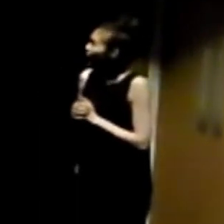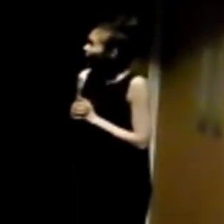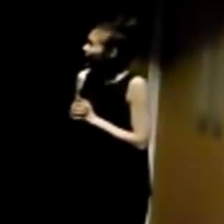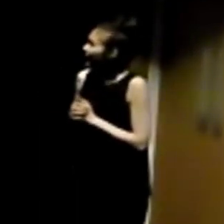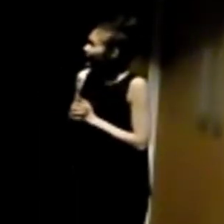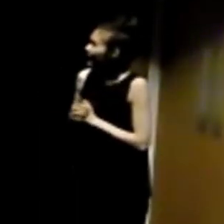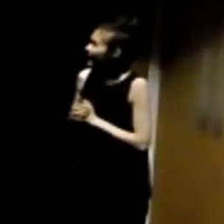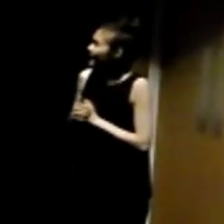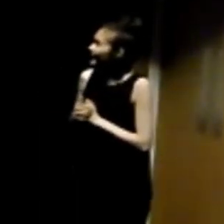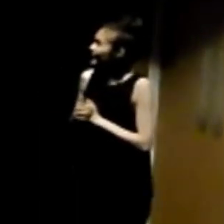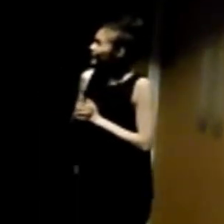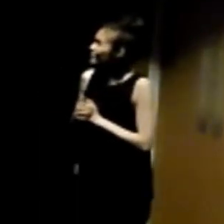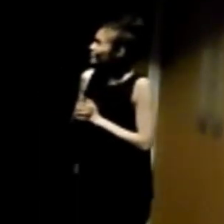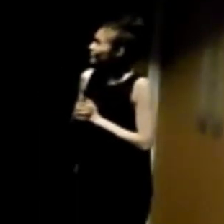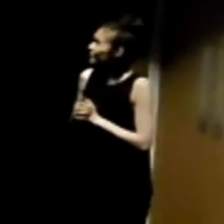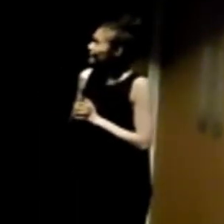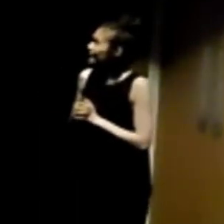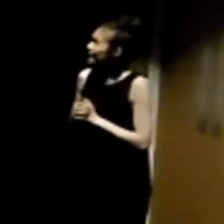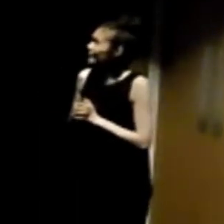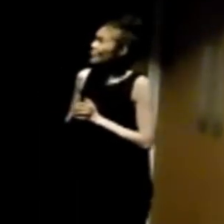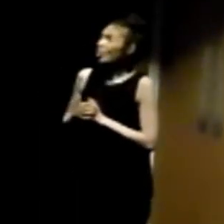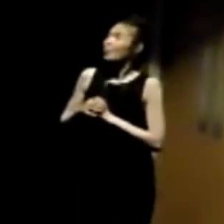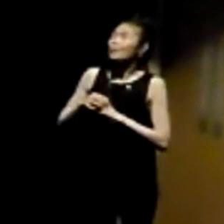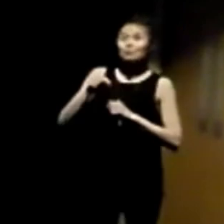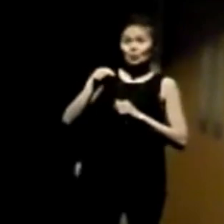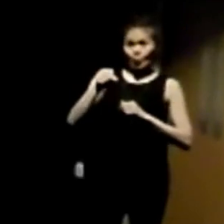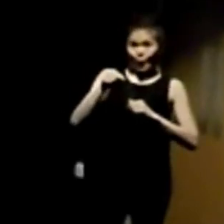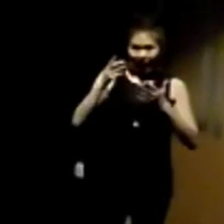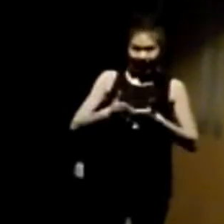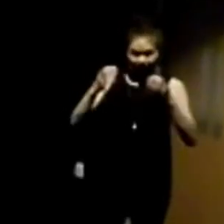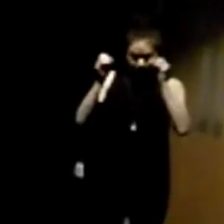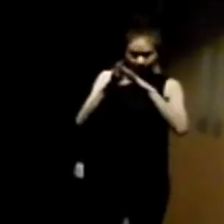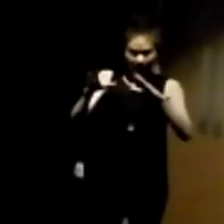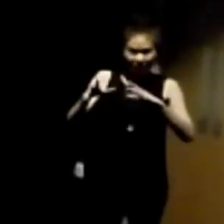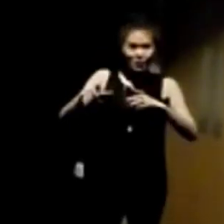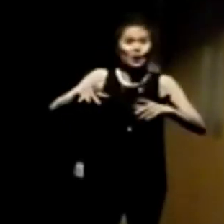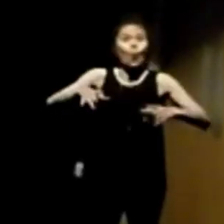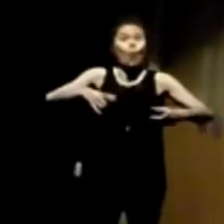But you know if uh because we're going back there something has to come here.